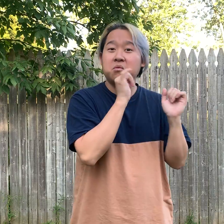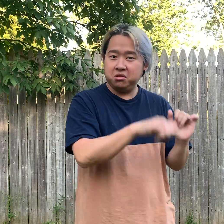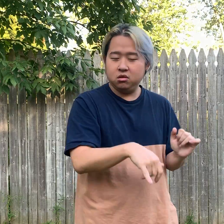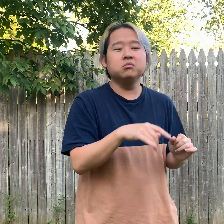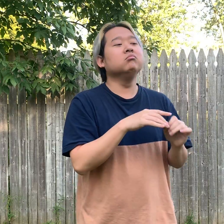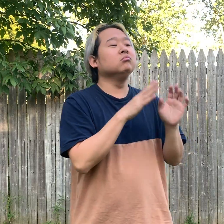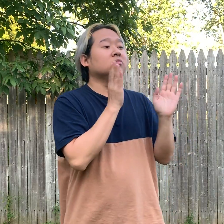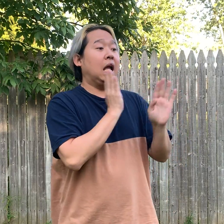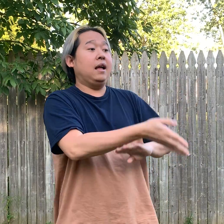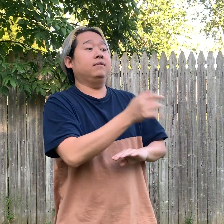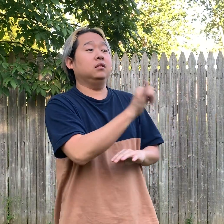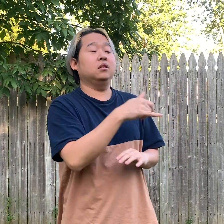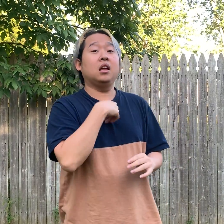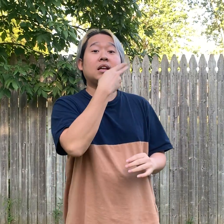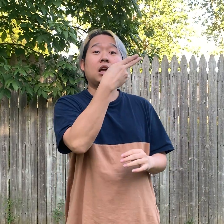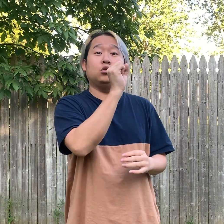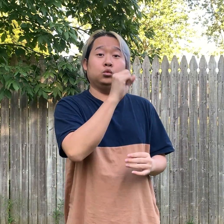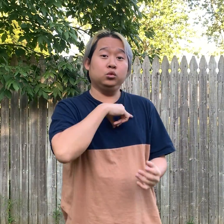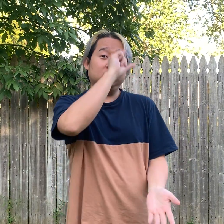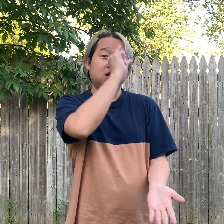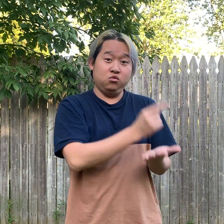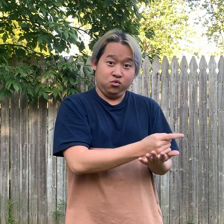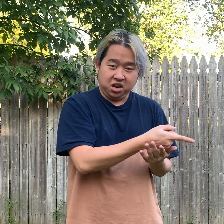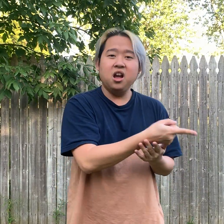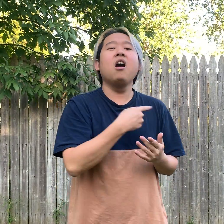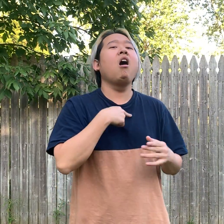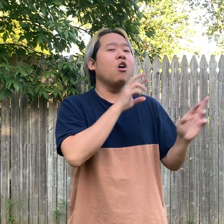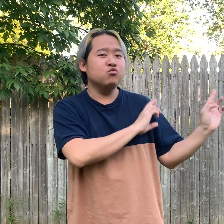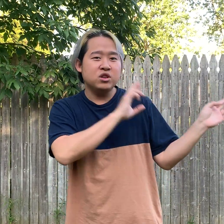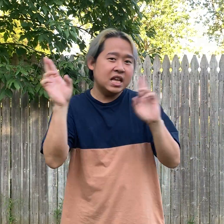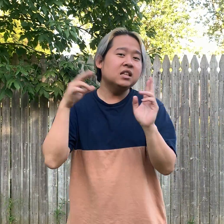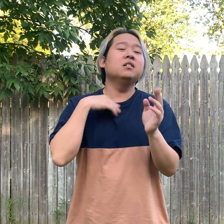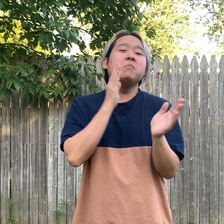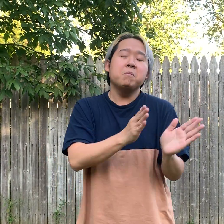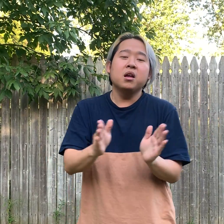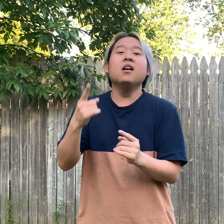Once that was completed and I was set to graduate from high school, I wanted to pursue the scholarship offer